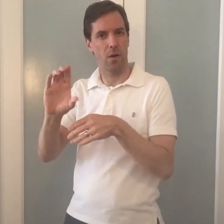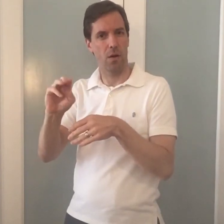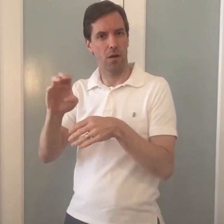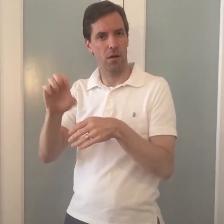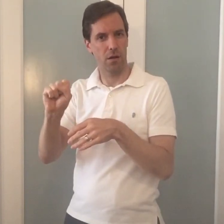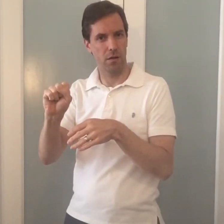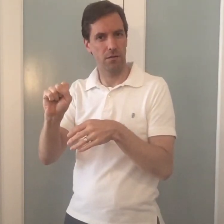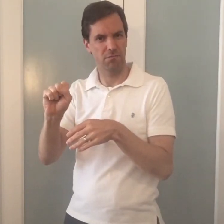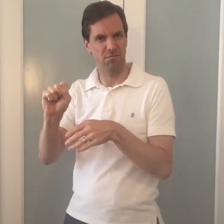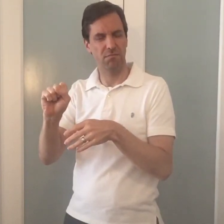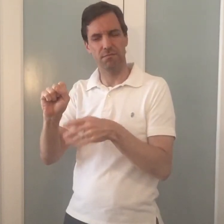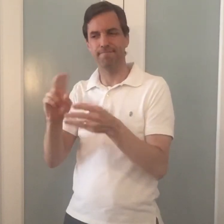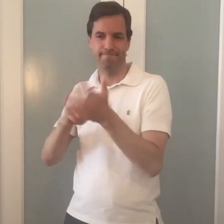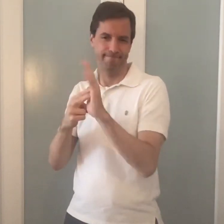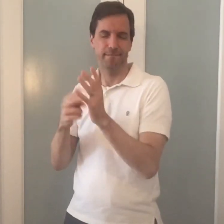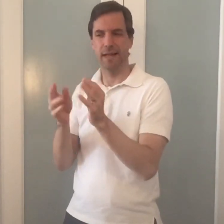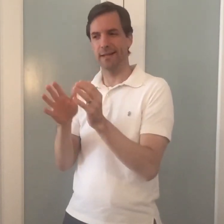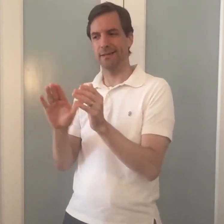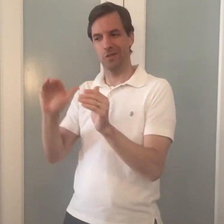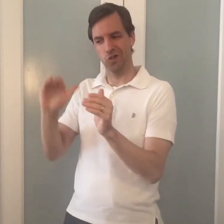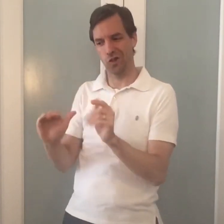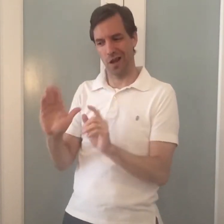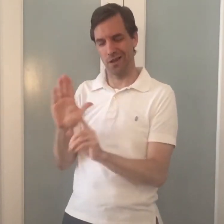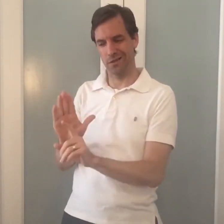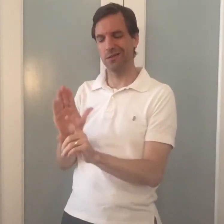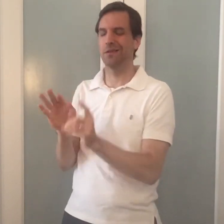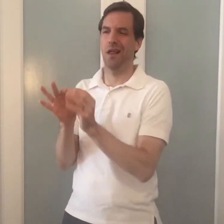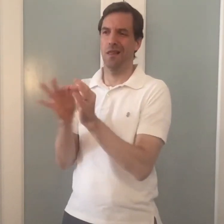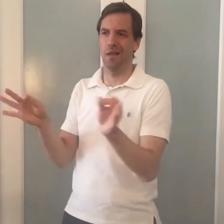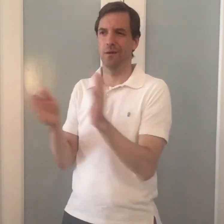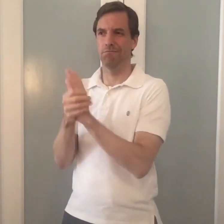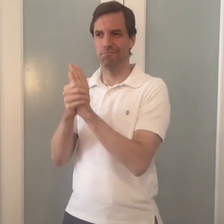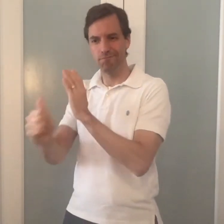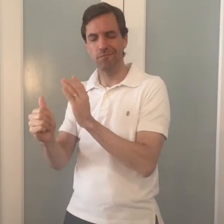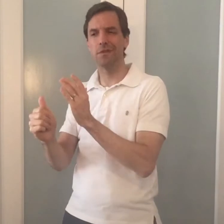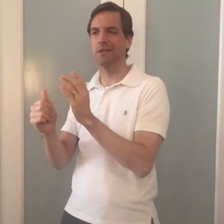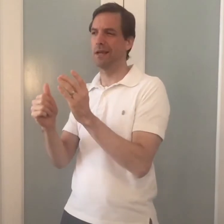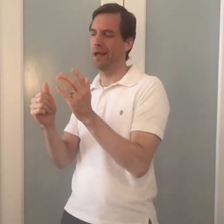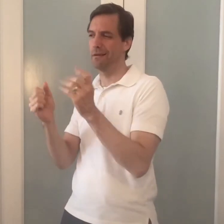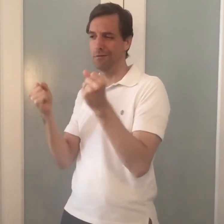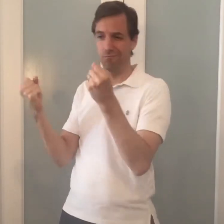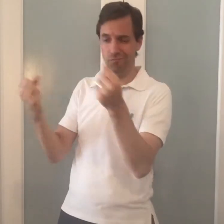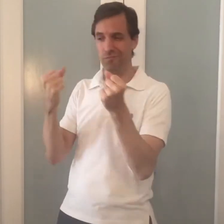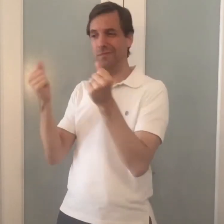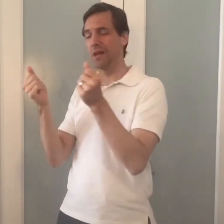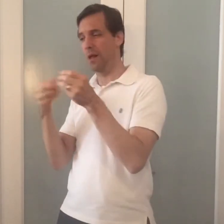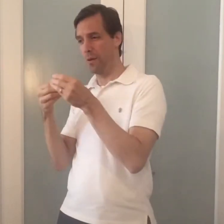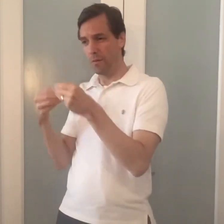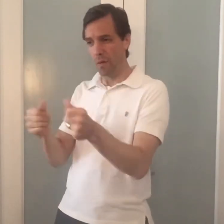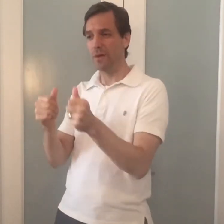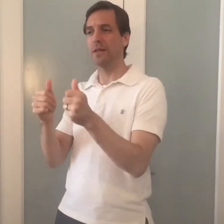in other words, a child's language proficiency, their signing skill,